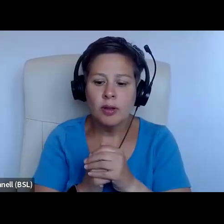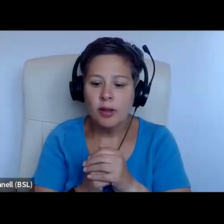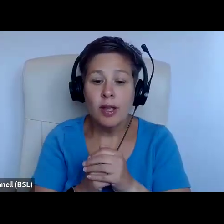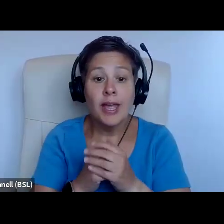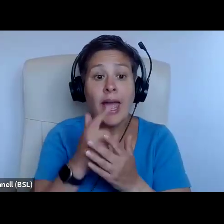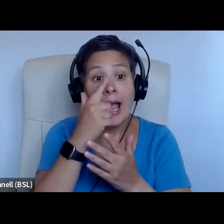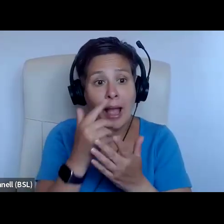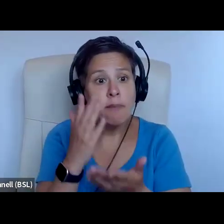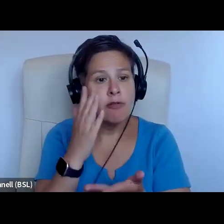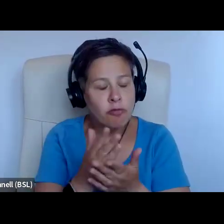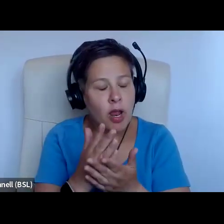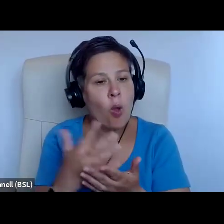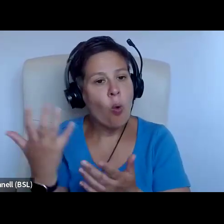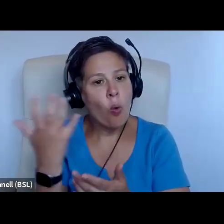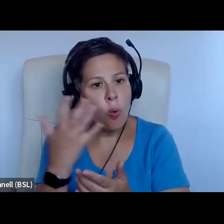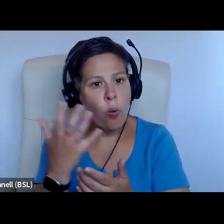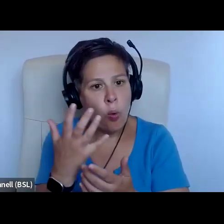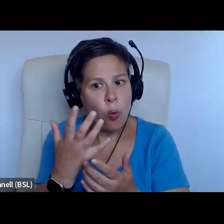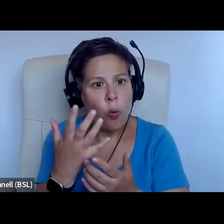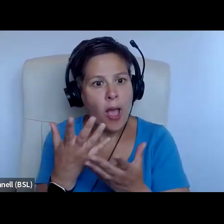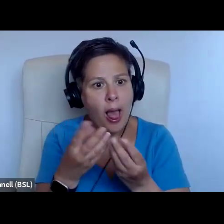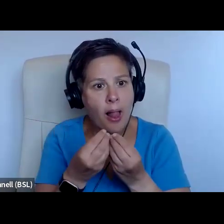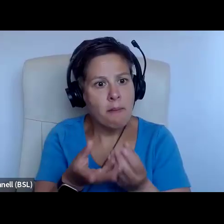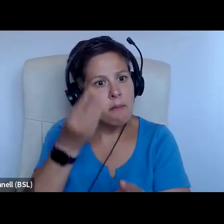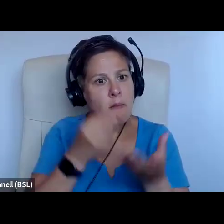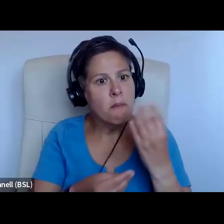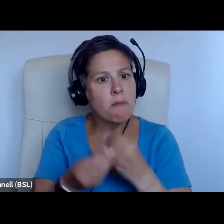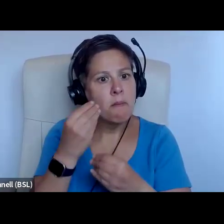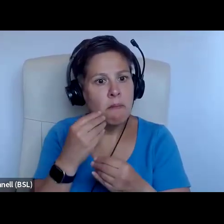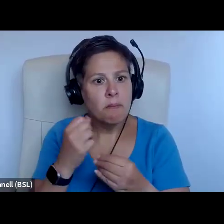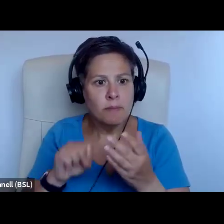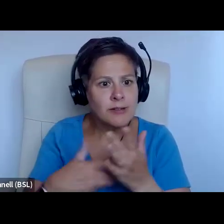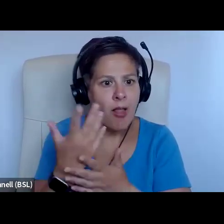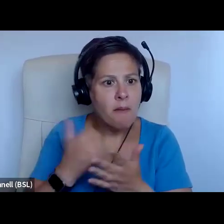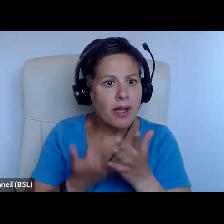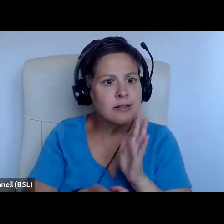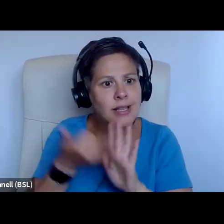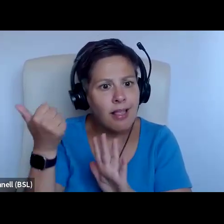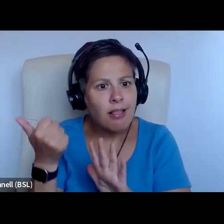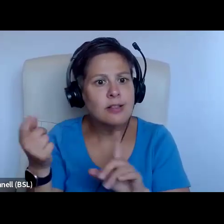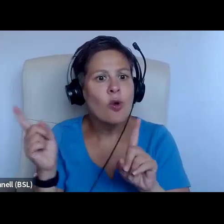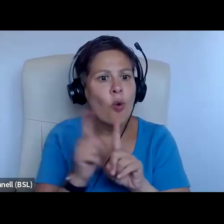So there's a real positive from nurturing this in students who are already clearly engaged.